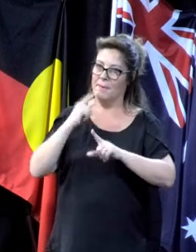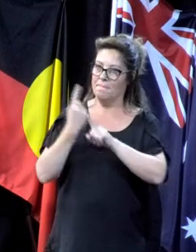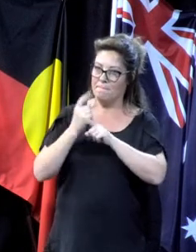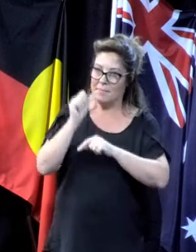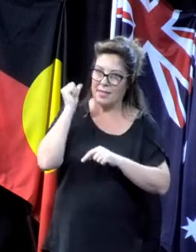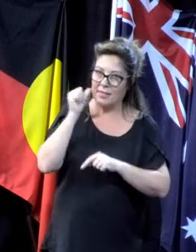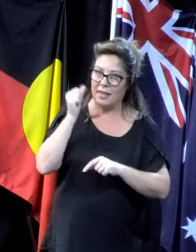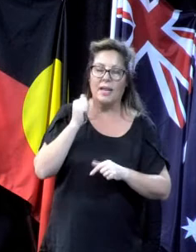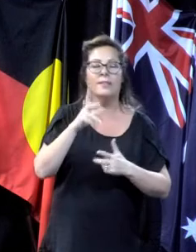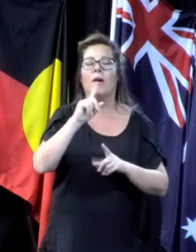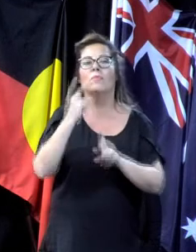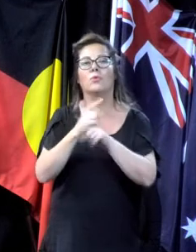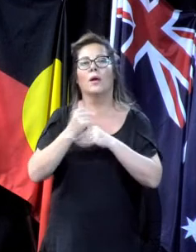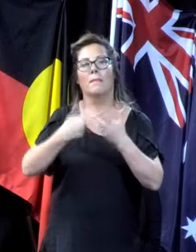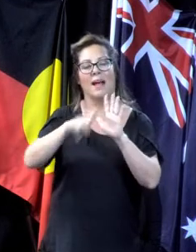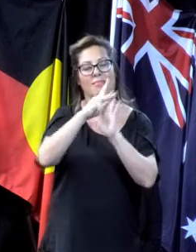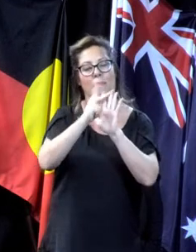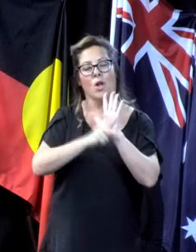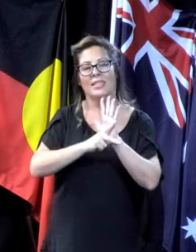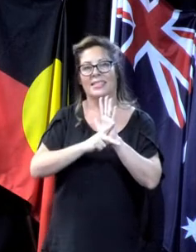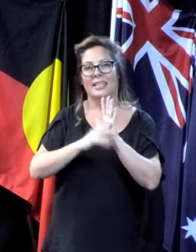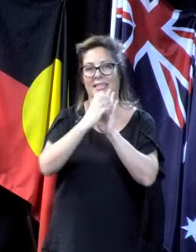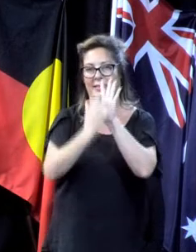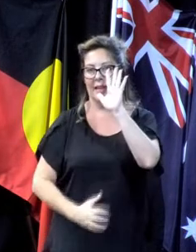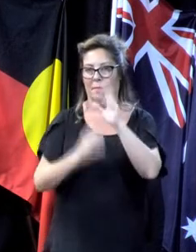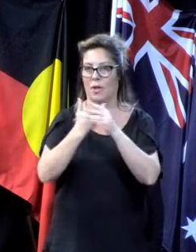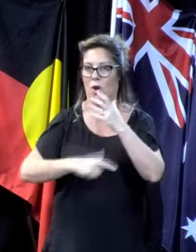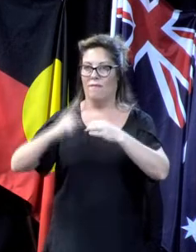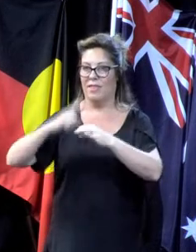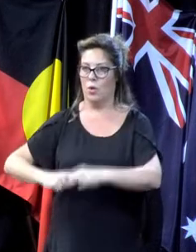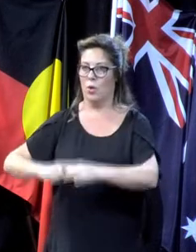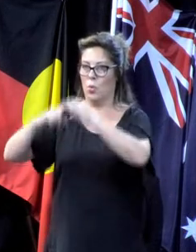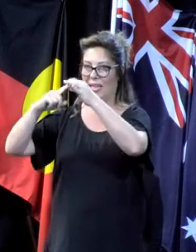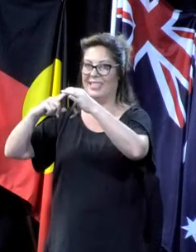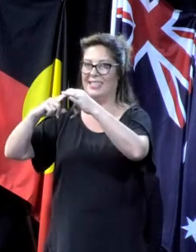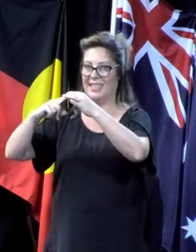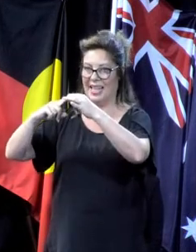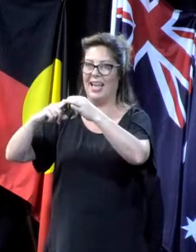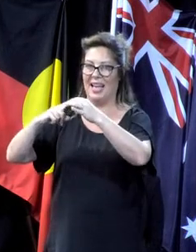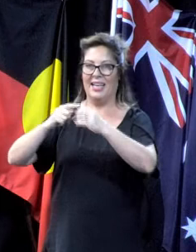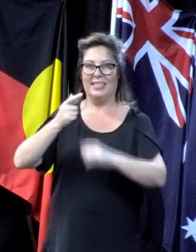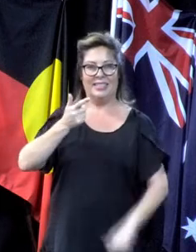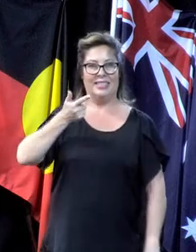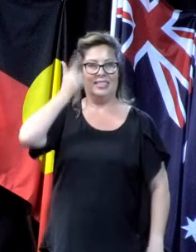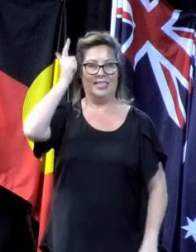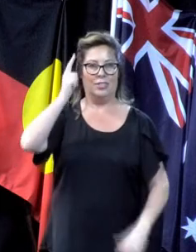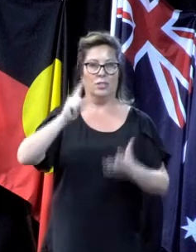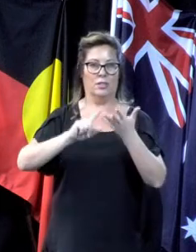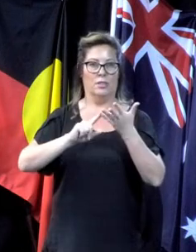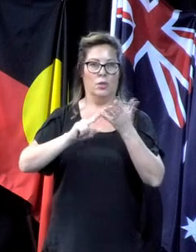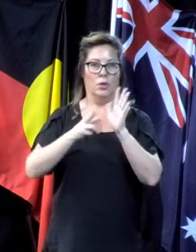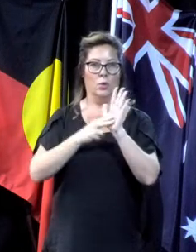Queensland Teachers’ Union. Which deals with...